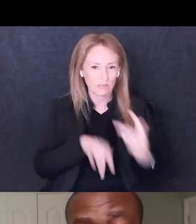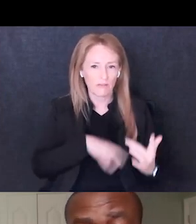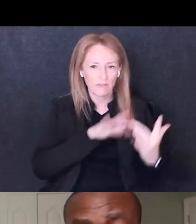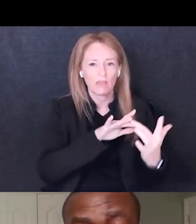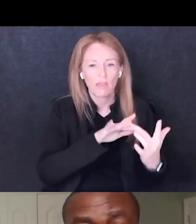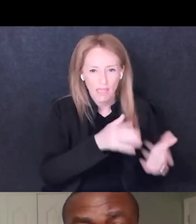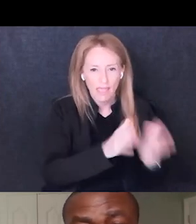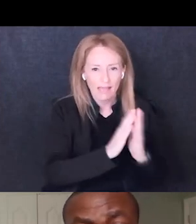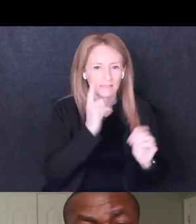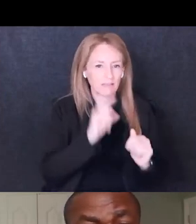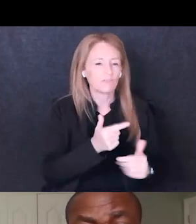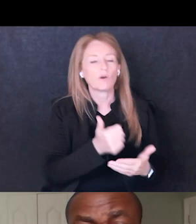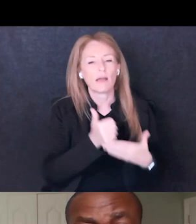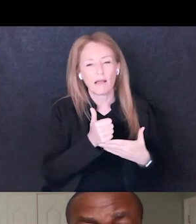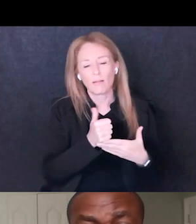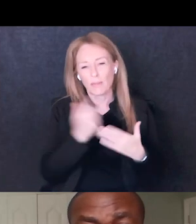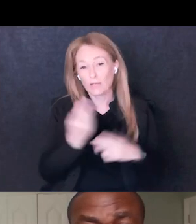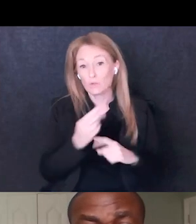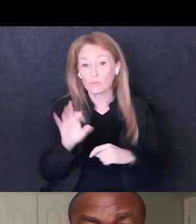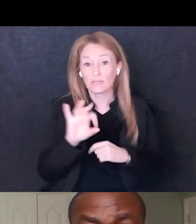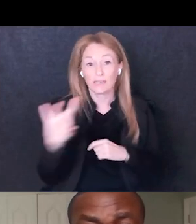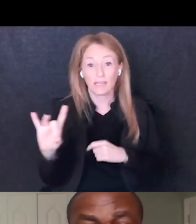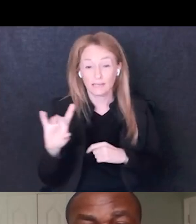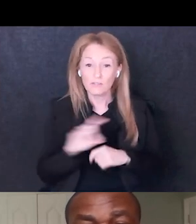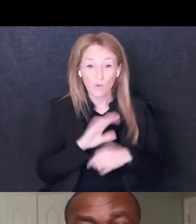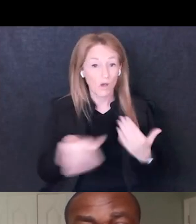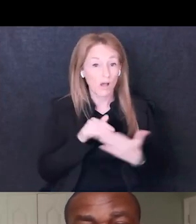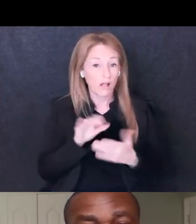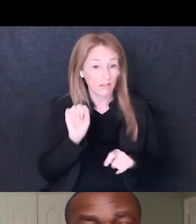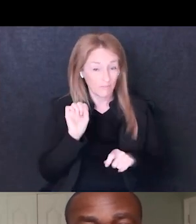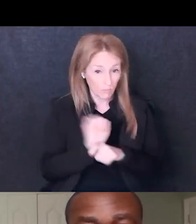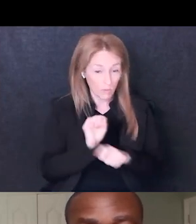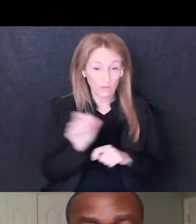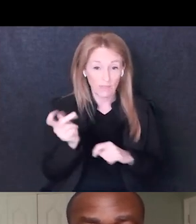ALL OF WHAT YOU ARE DOING IS AMAZING AND I AM GRATEFUL TO WHO